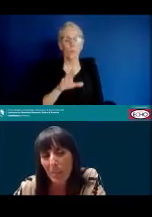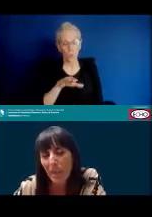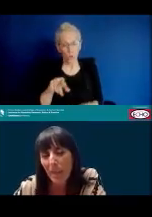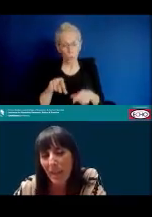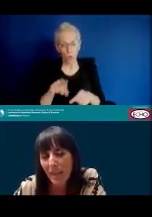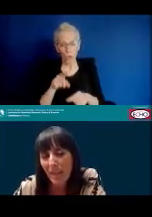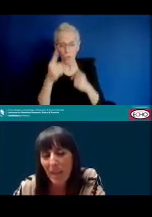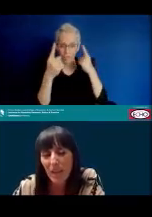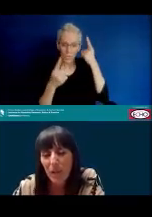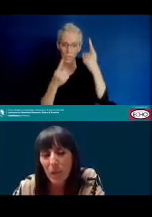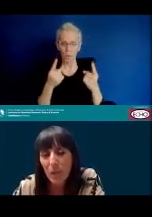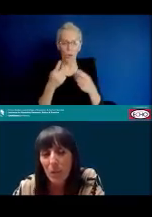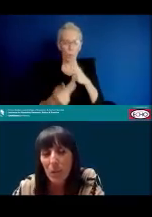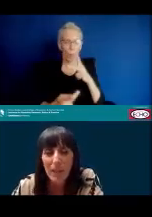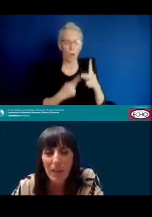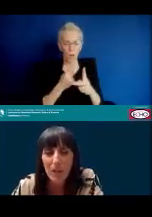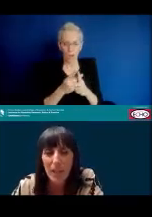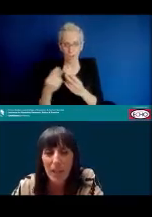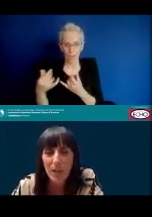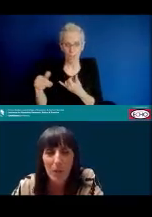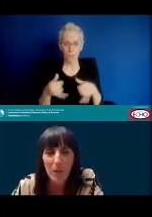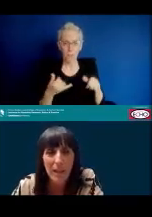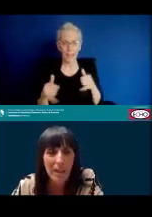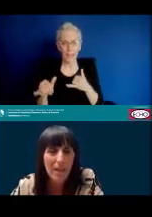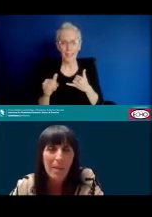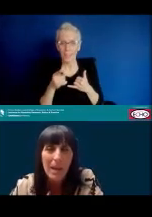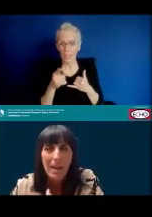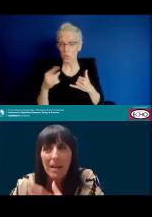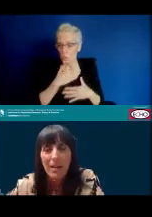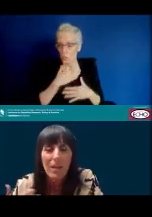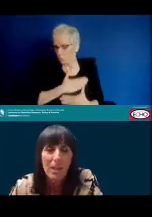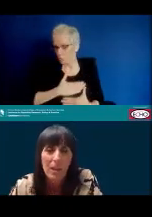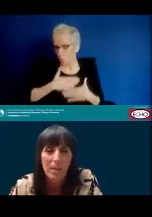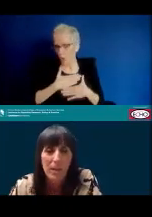of play that you enjoy doing, think about it also in terms of